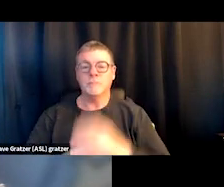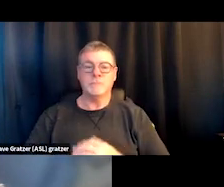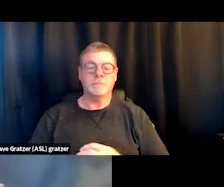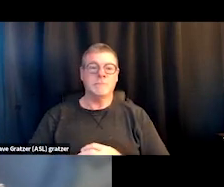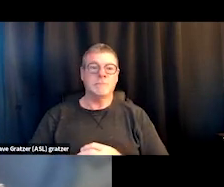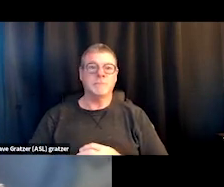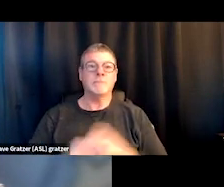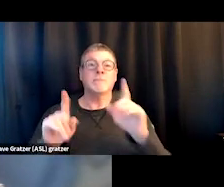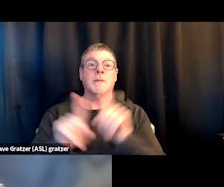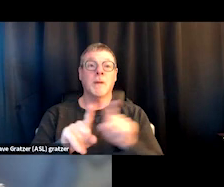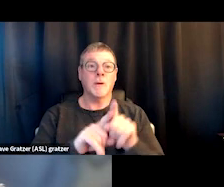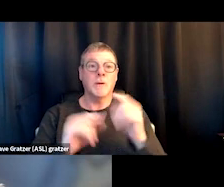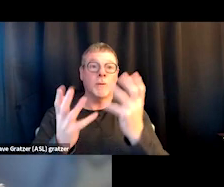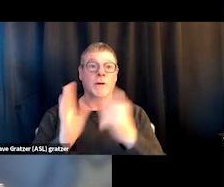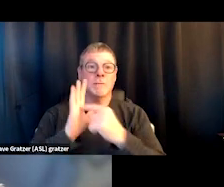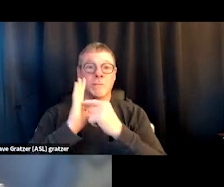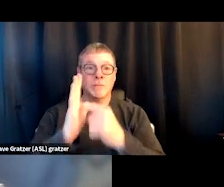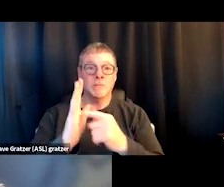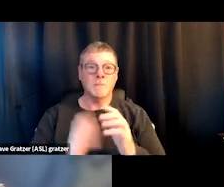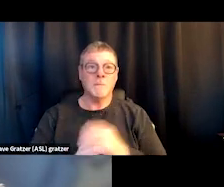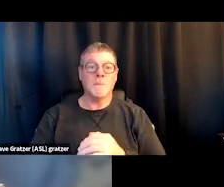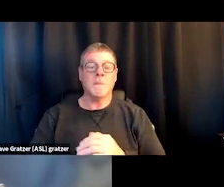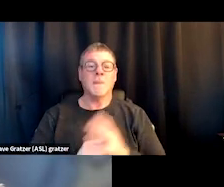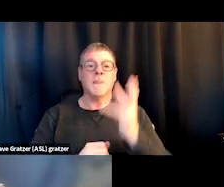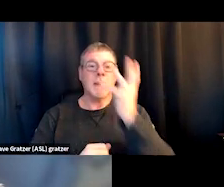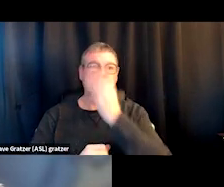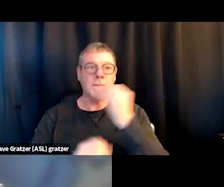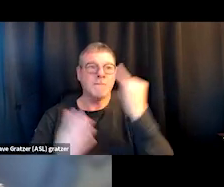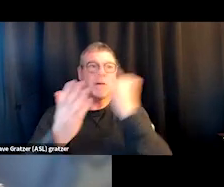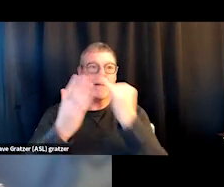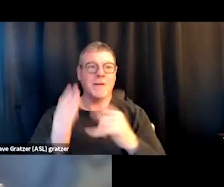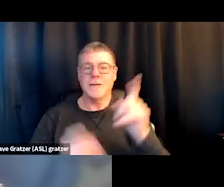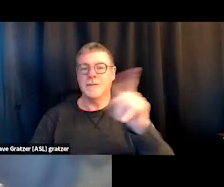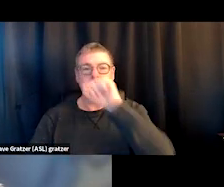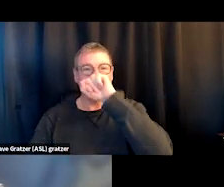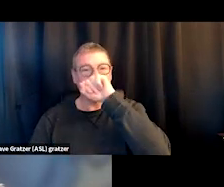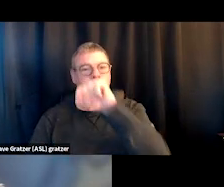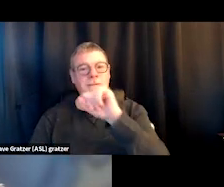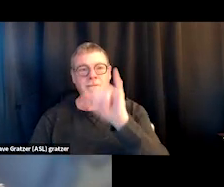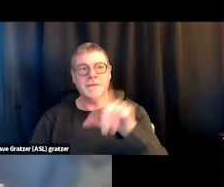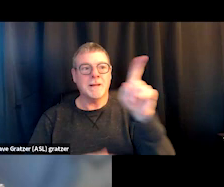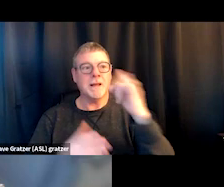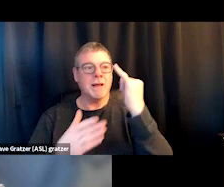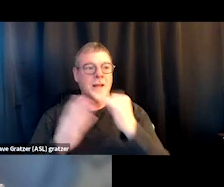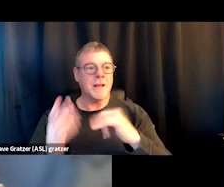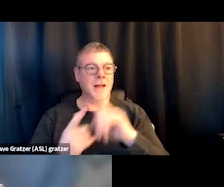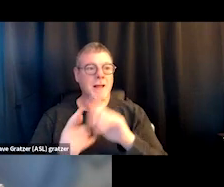Also, I wanna point out on this slide some beautiful art. I love visuals, and this is artwork by Raffi Marhaba,